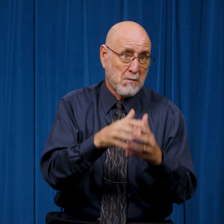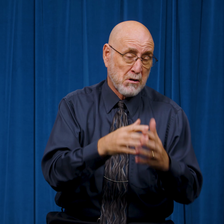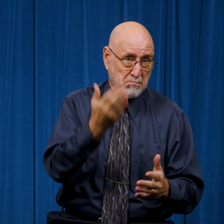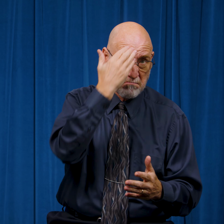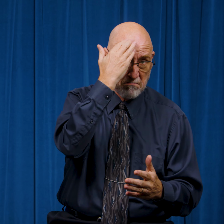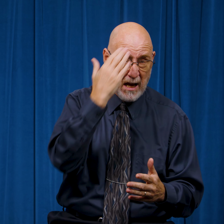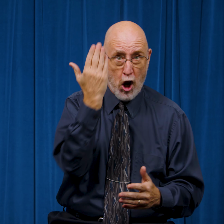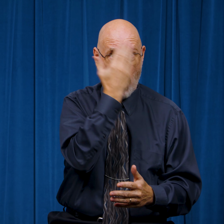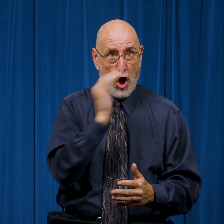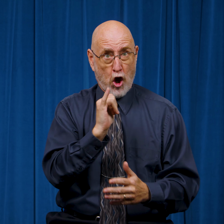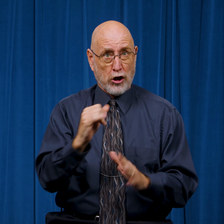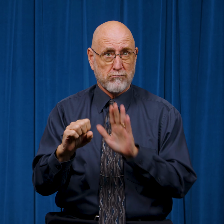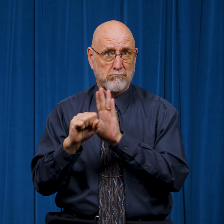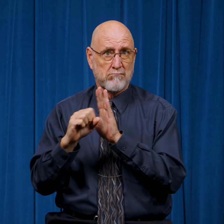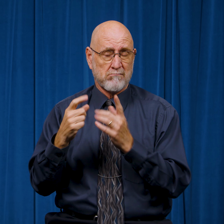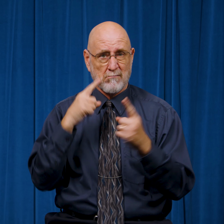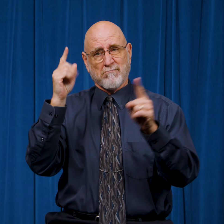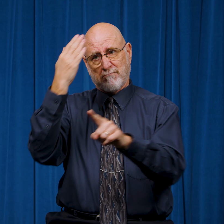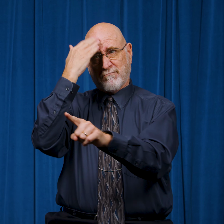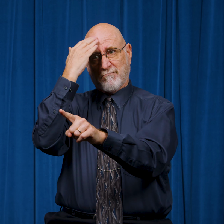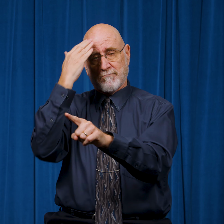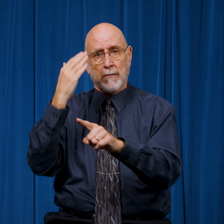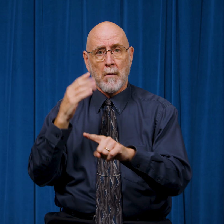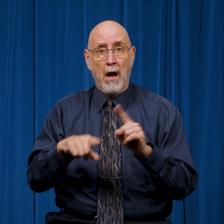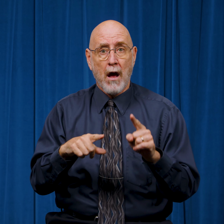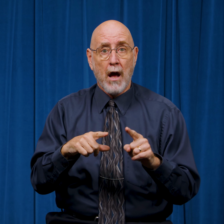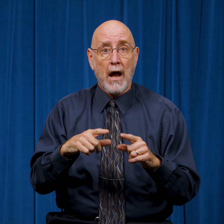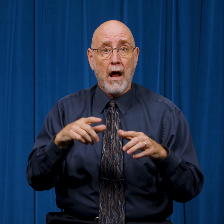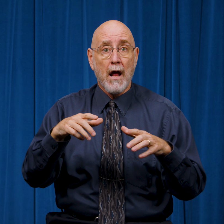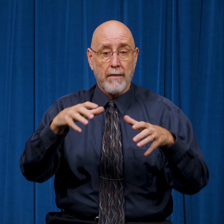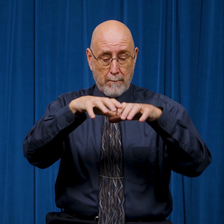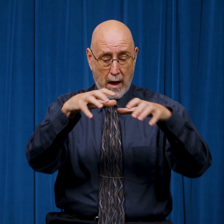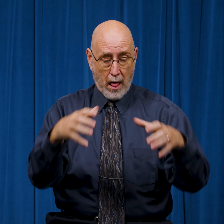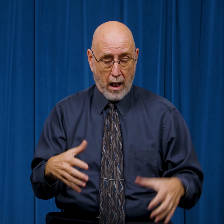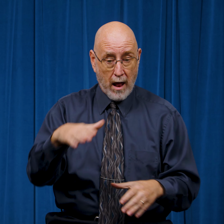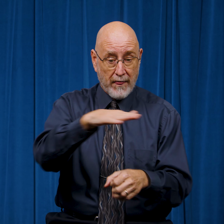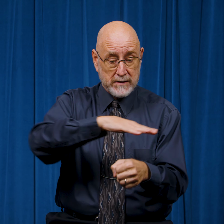most probably do not realize that at the top encircling the bell